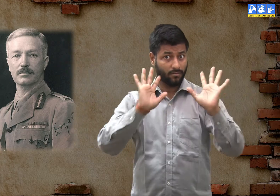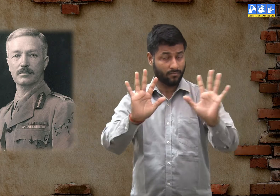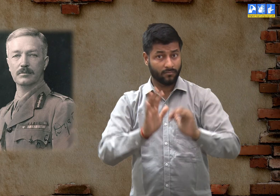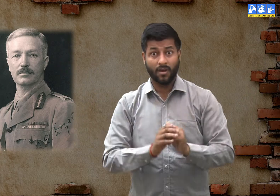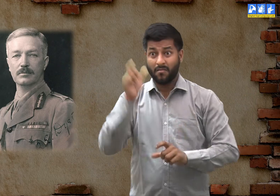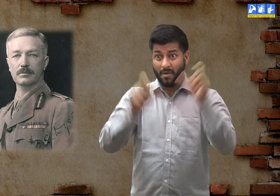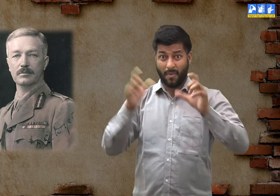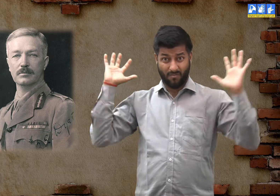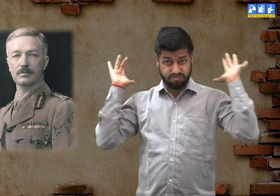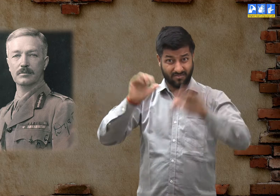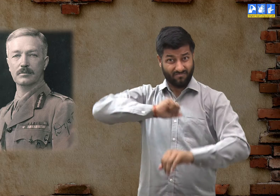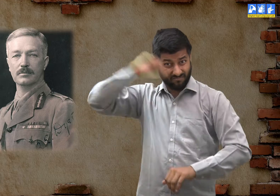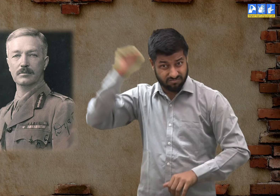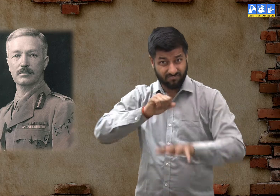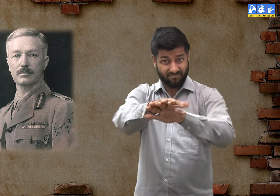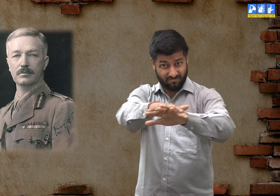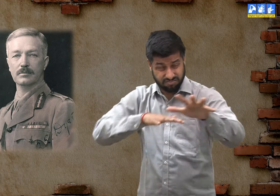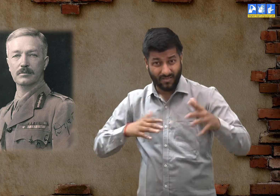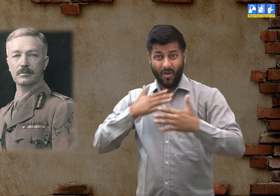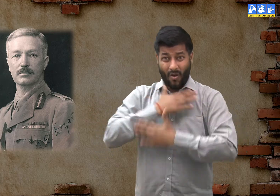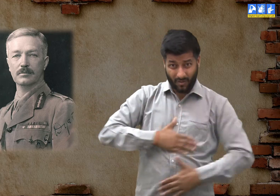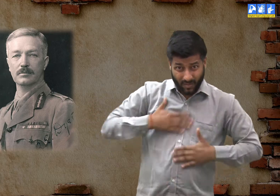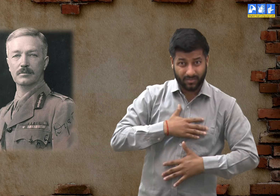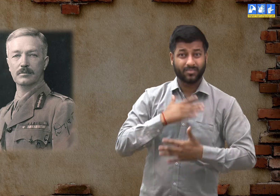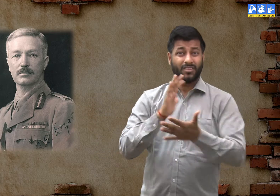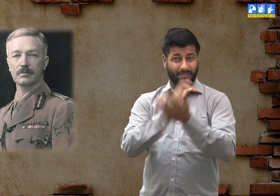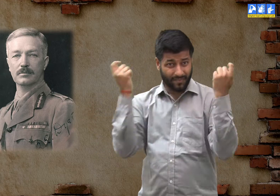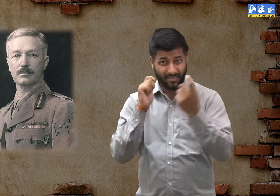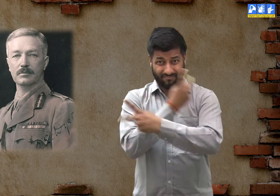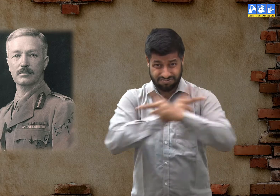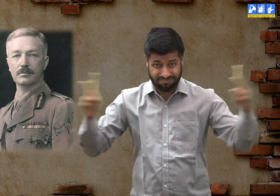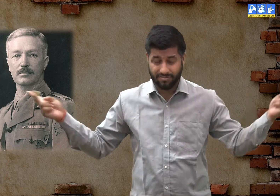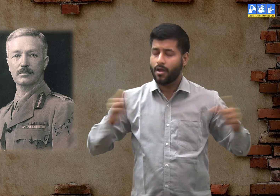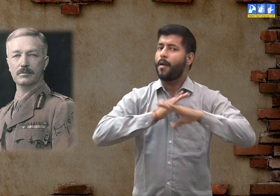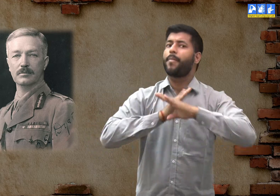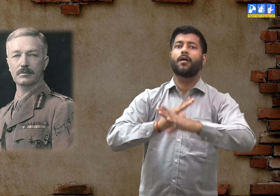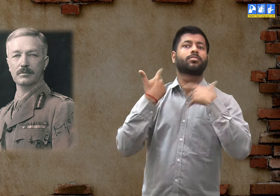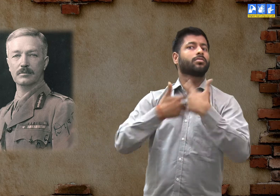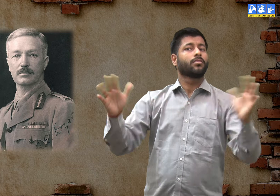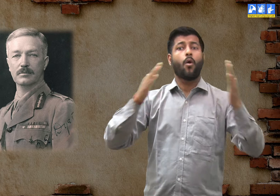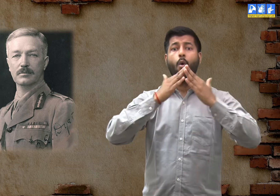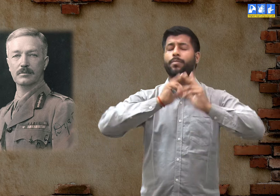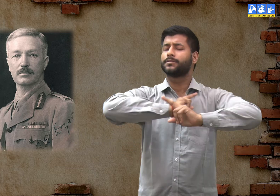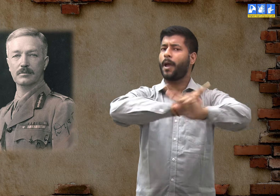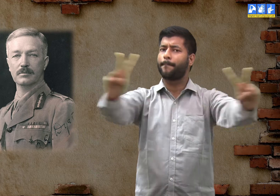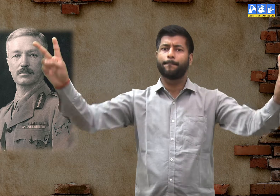He imposed martial law. It restricted civil liberties such as freedom of meetings and associations.